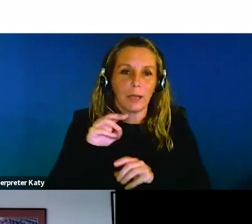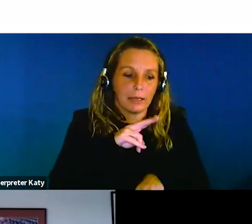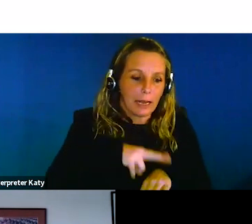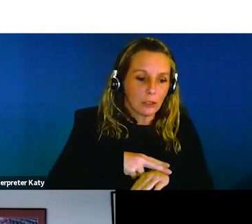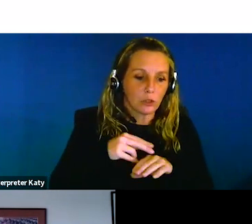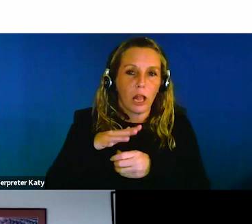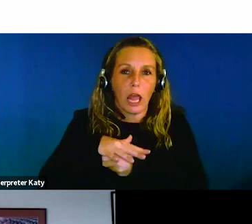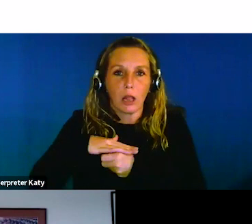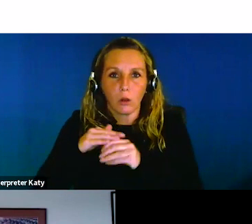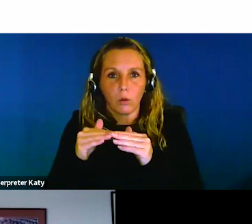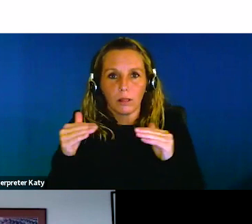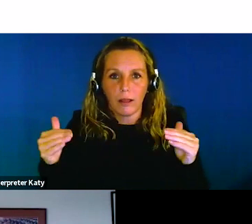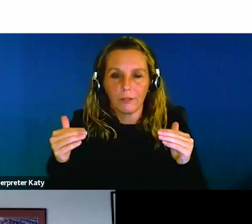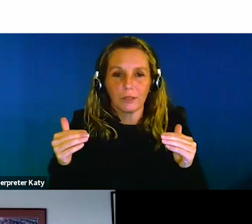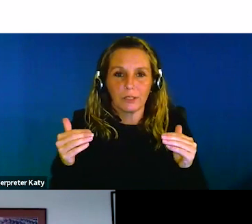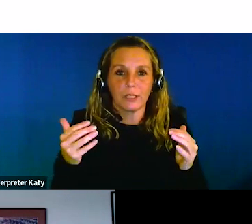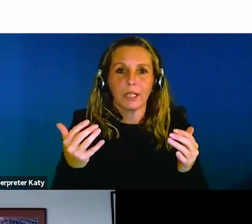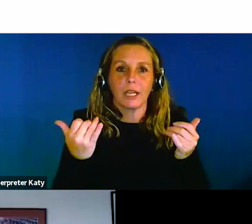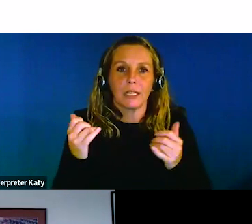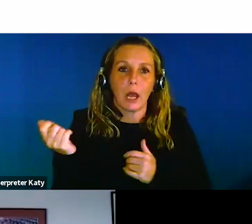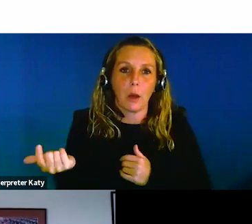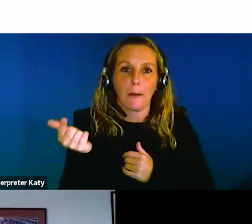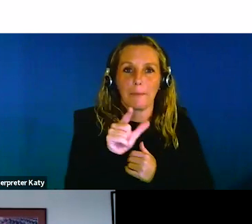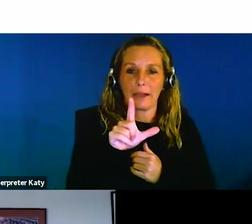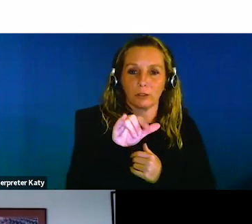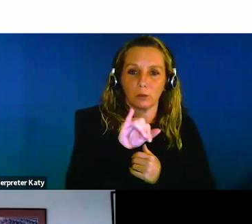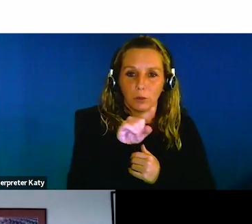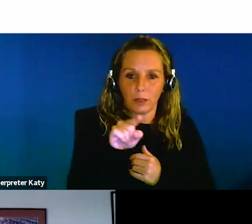I'd like to turn this back over to Liz to introduce